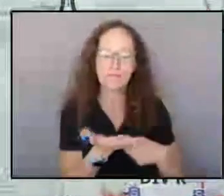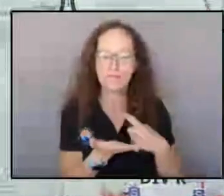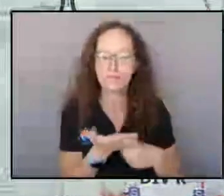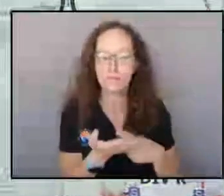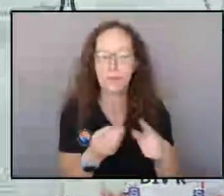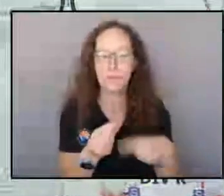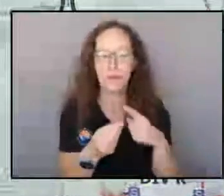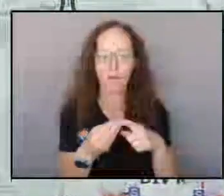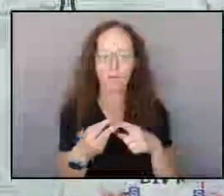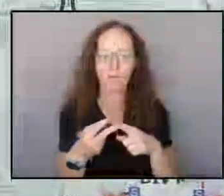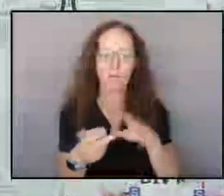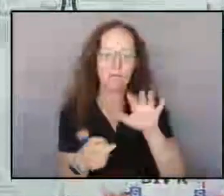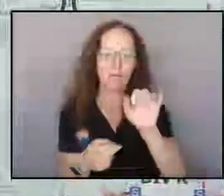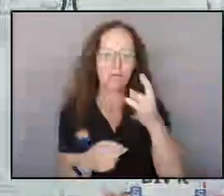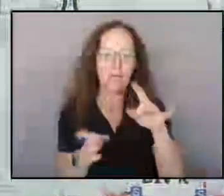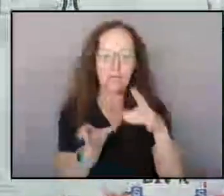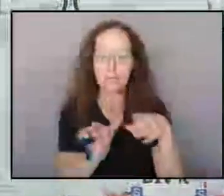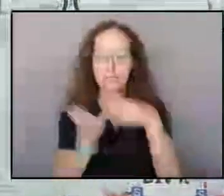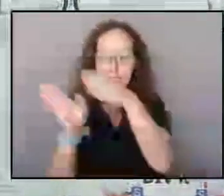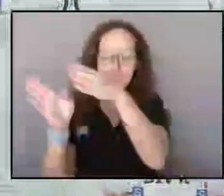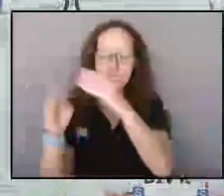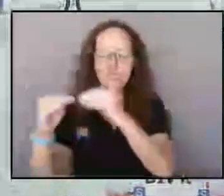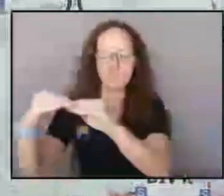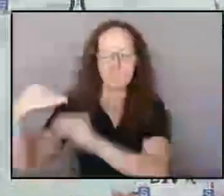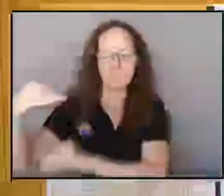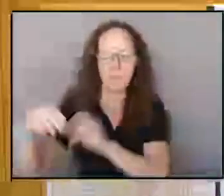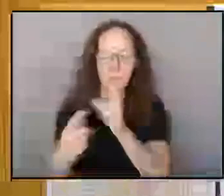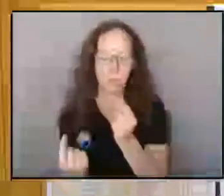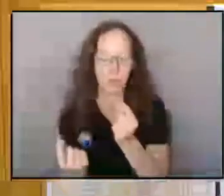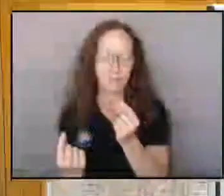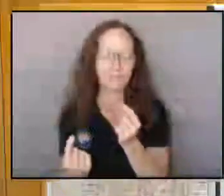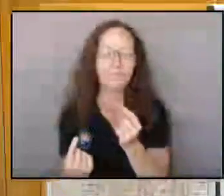ALL RIGHT, SO WITH THAT, THE CONTINGENCY LINE THAT IS